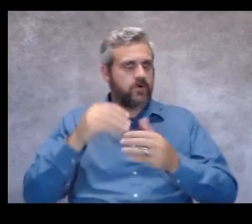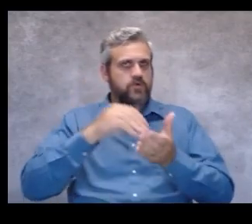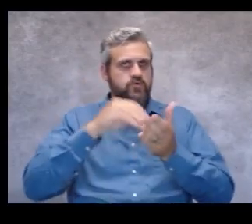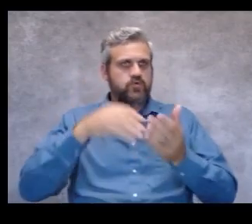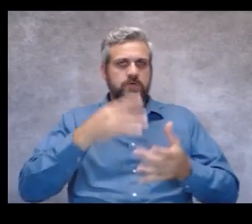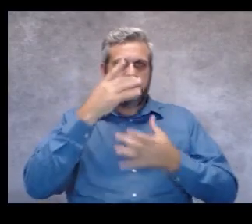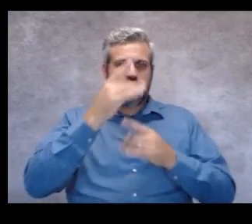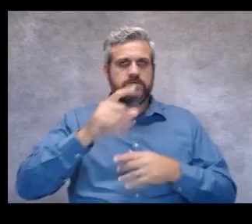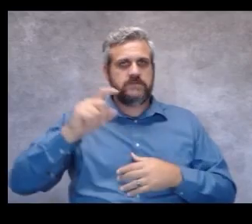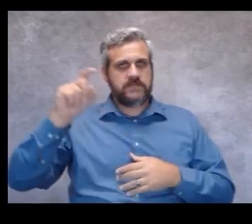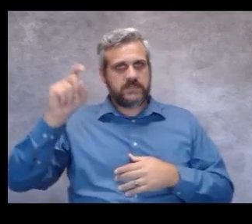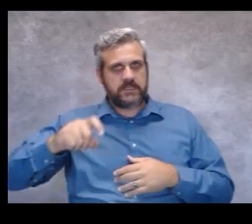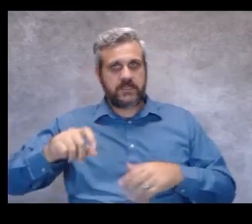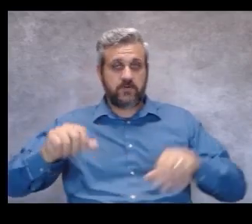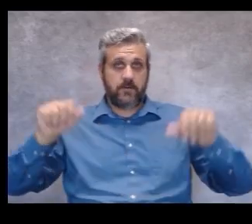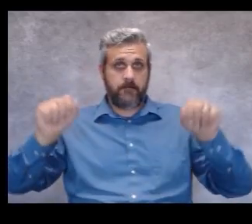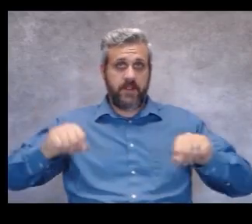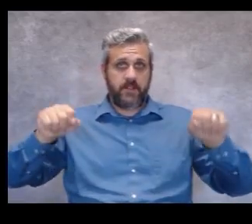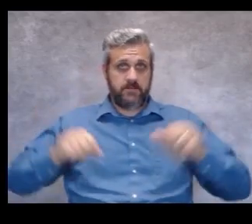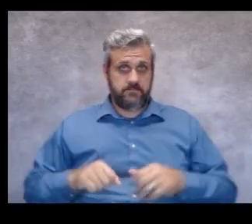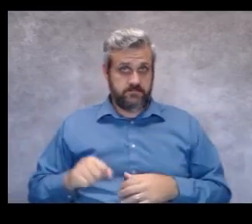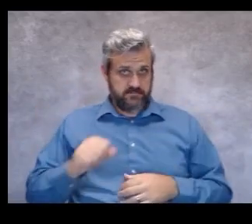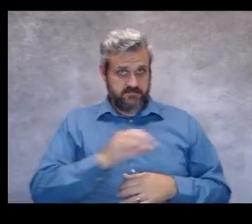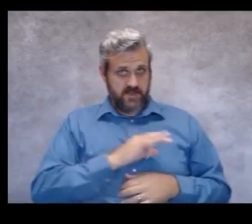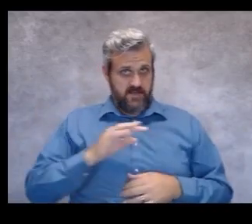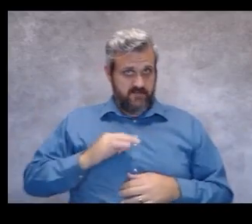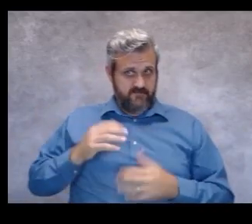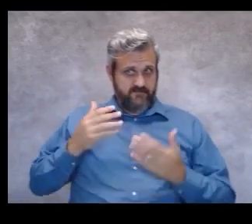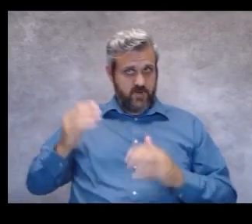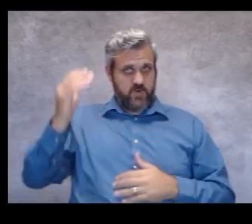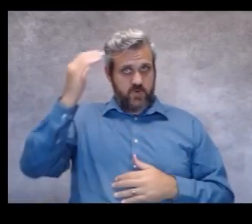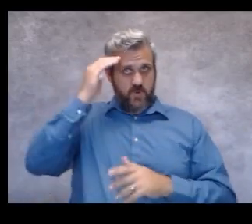need, or ability? Do staff know who their students are so